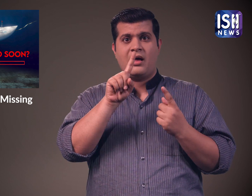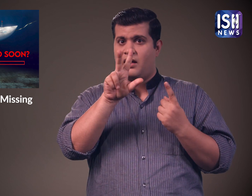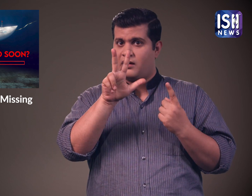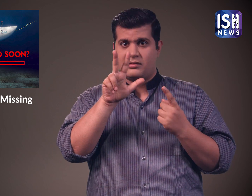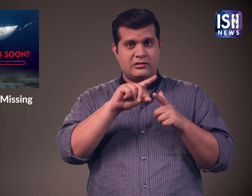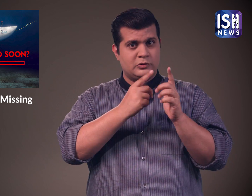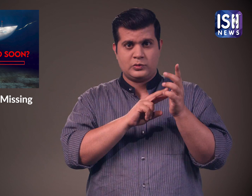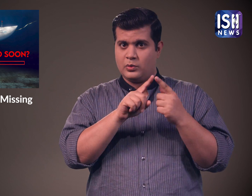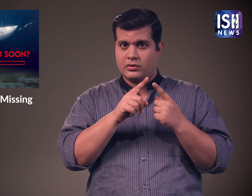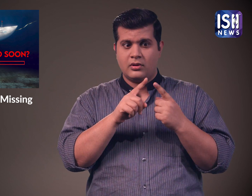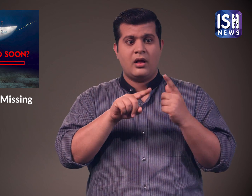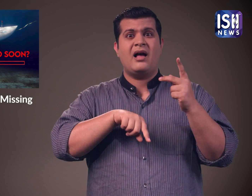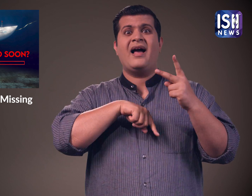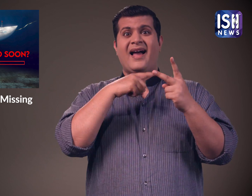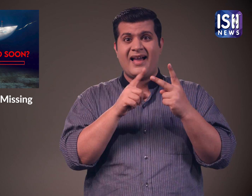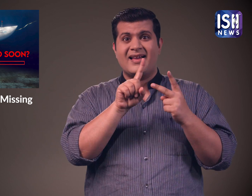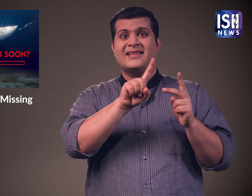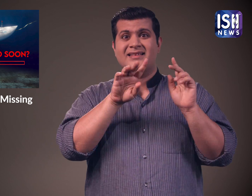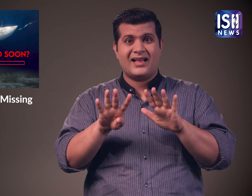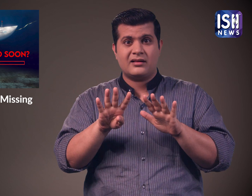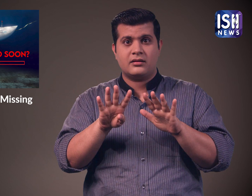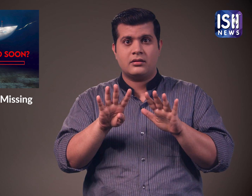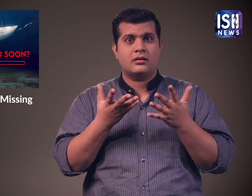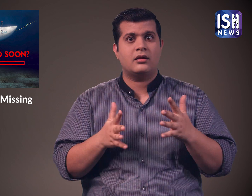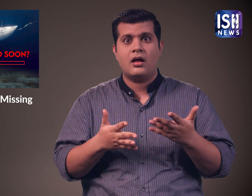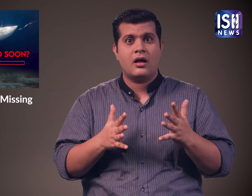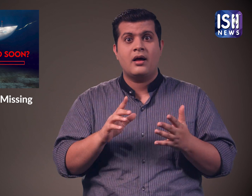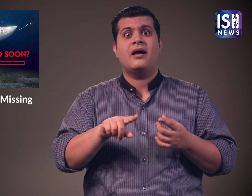18th June passed, so did the 19th and the vessel was not found.